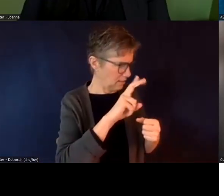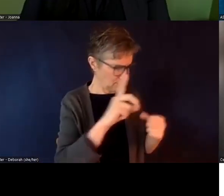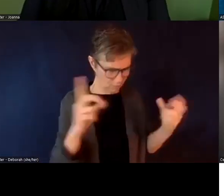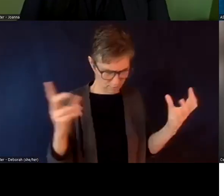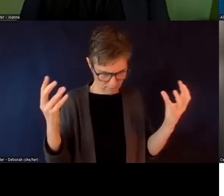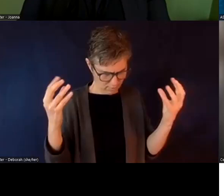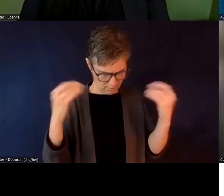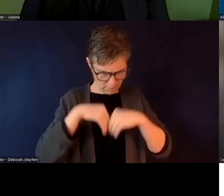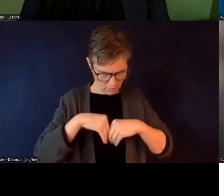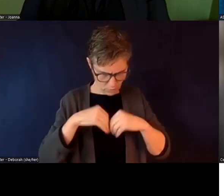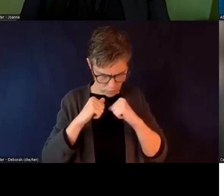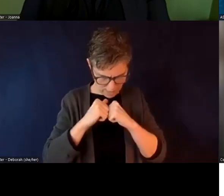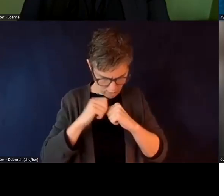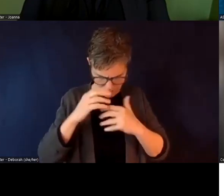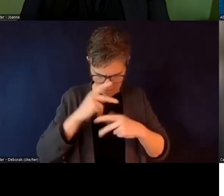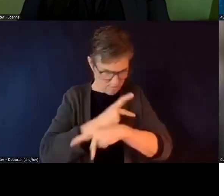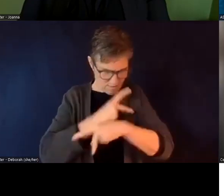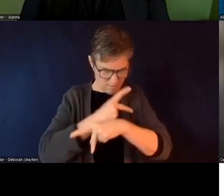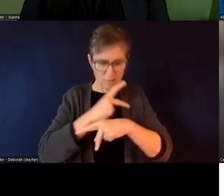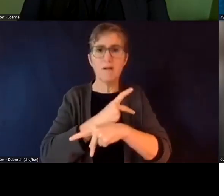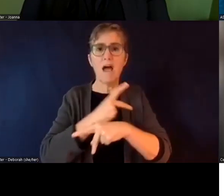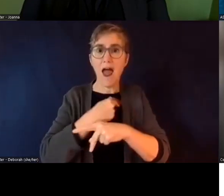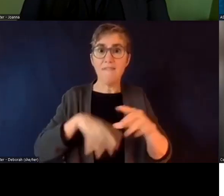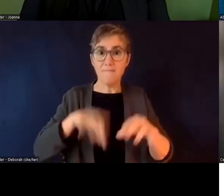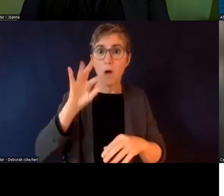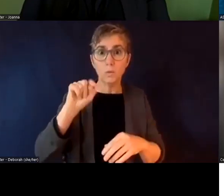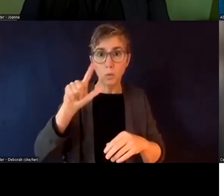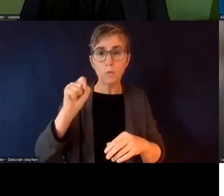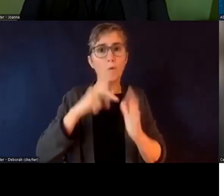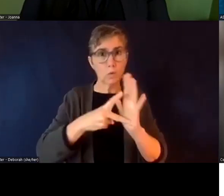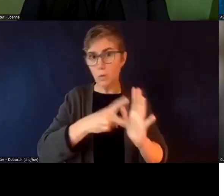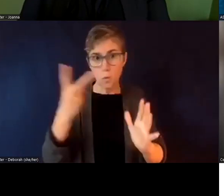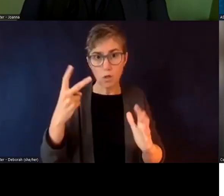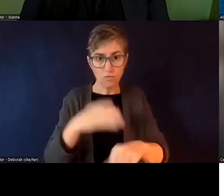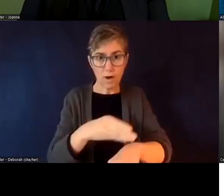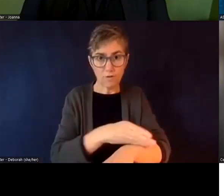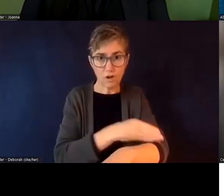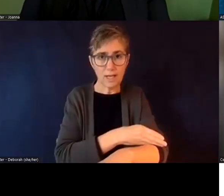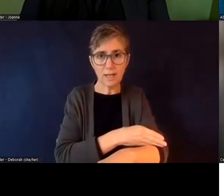that I have found in dual recovery is that I went from a place of abstinence,